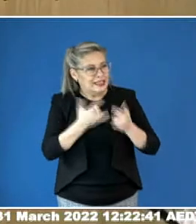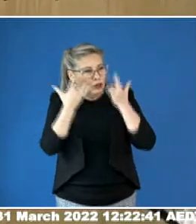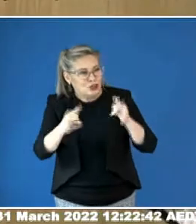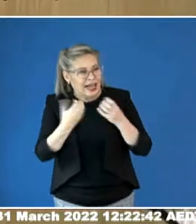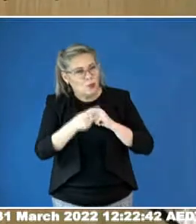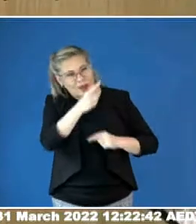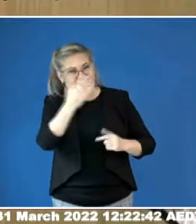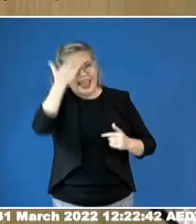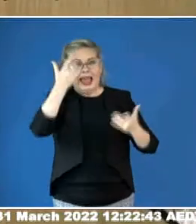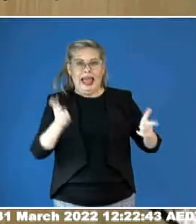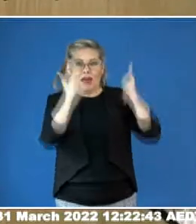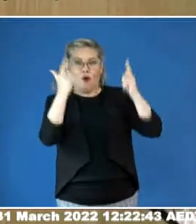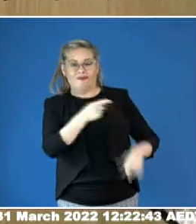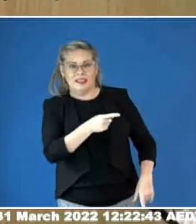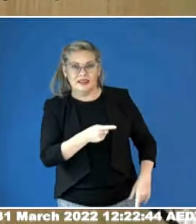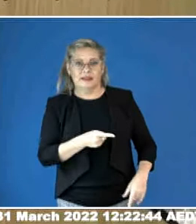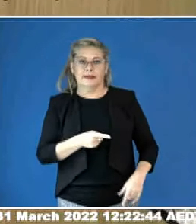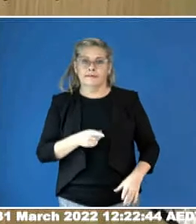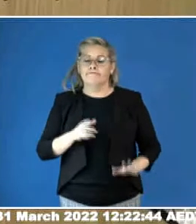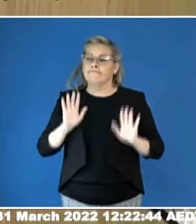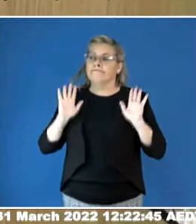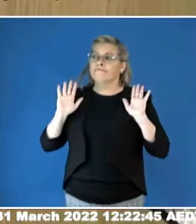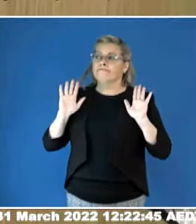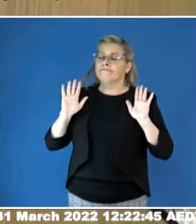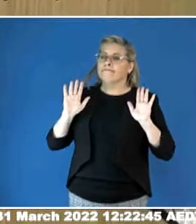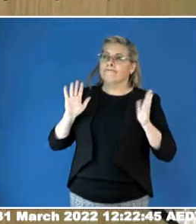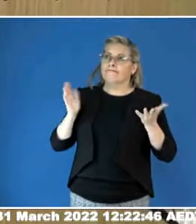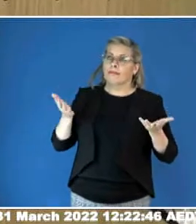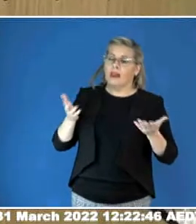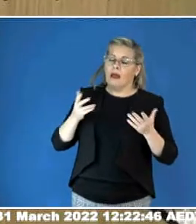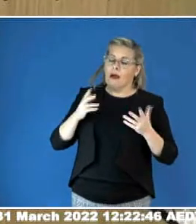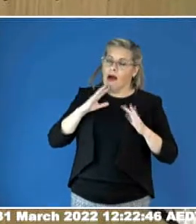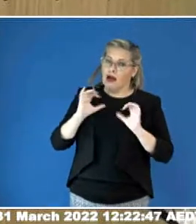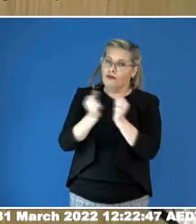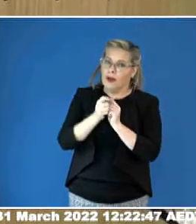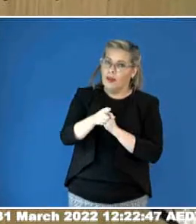I agree I should have, and I regret that I didn't follow up.